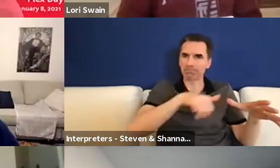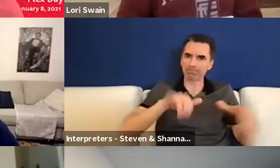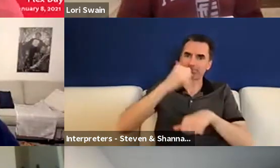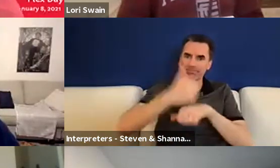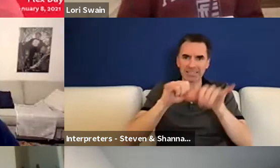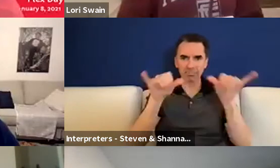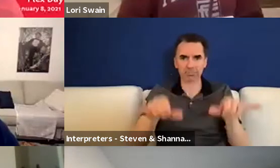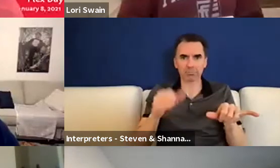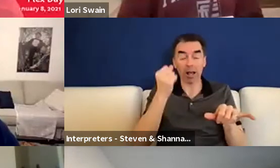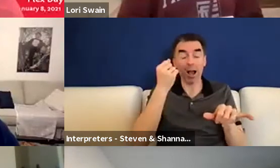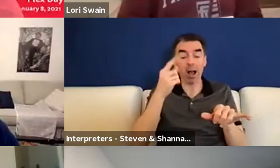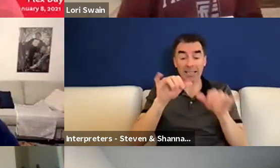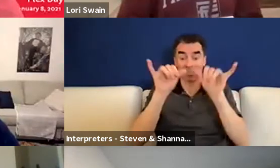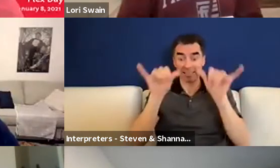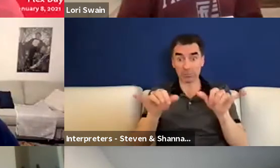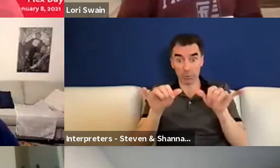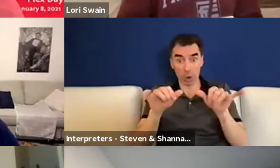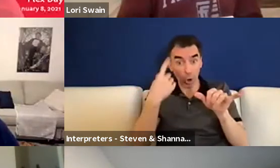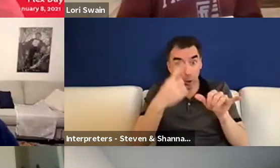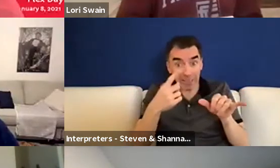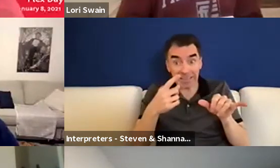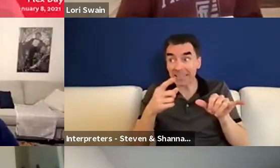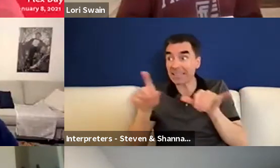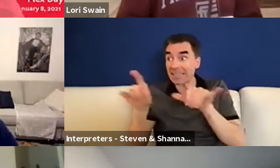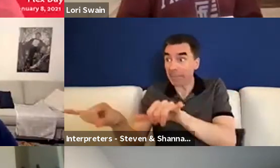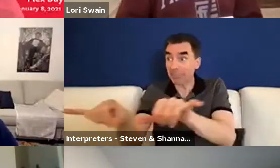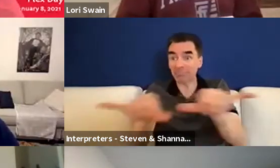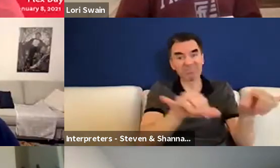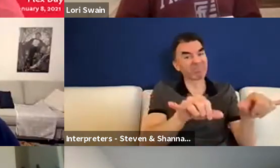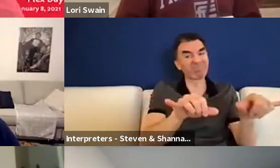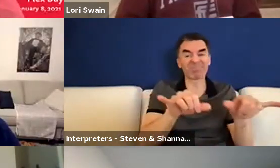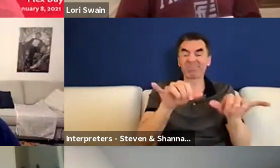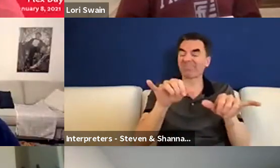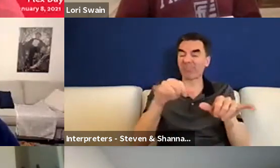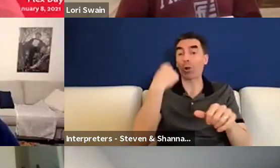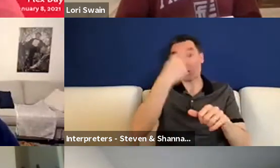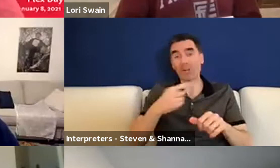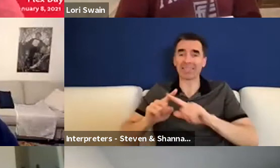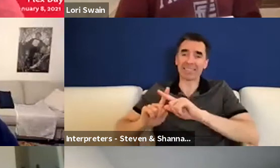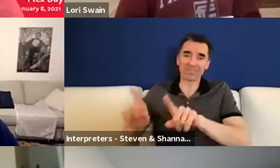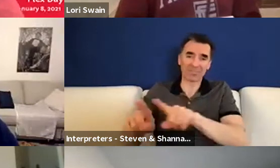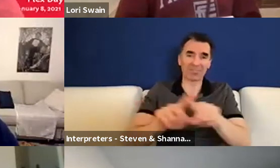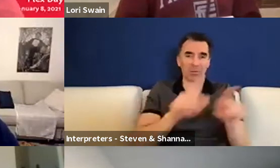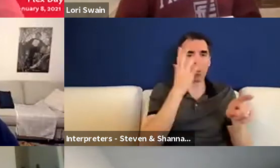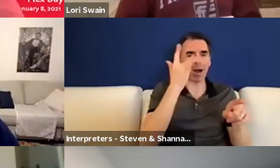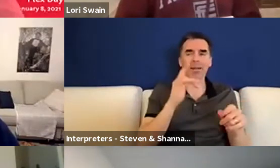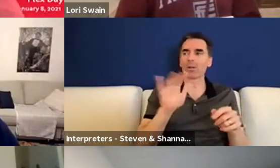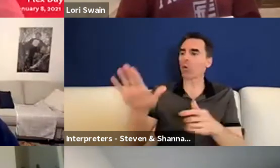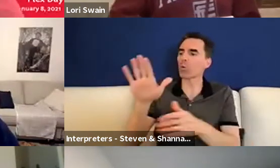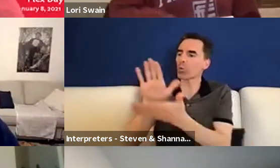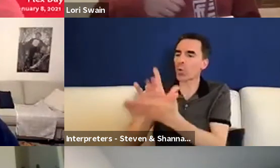same at every school, we have different programs, different people different resources. So that's it's interesting. It's